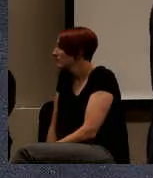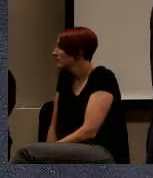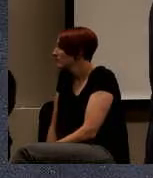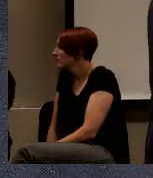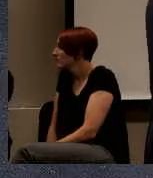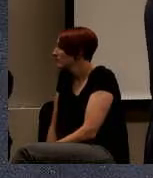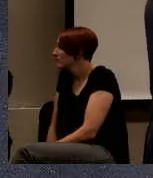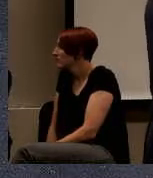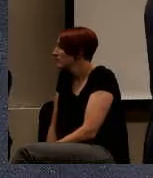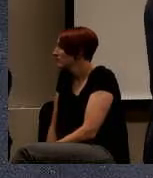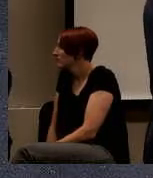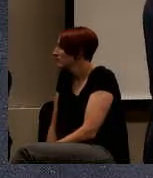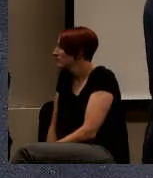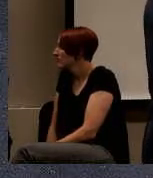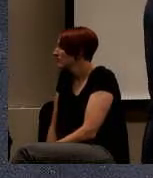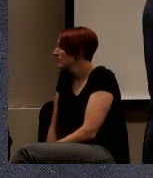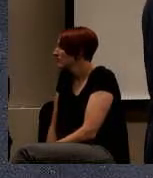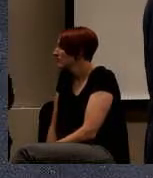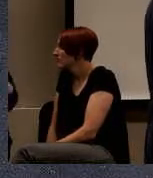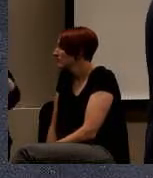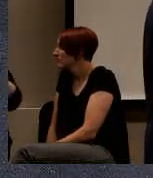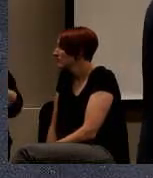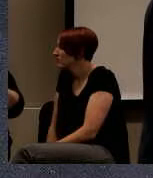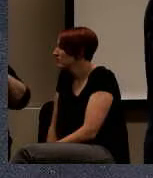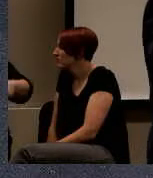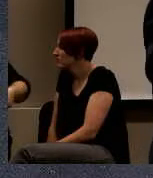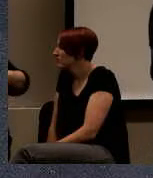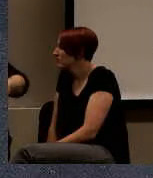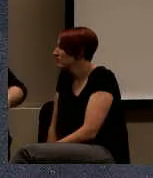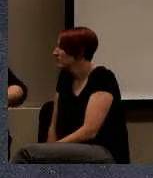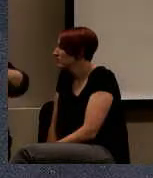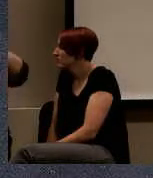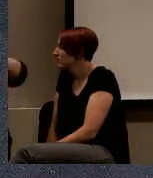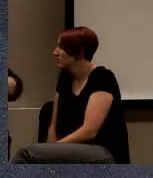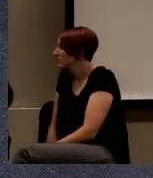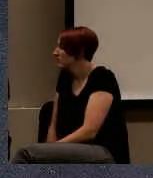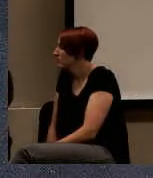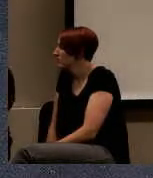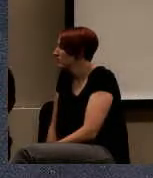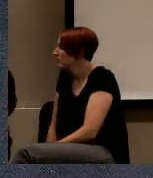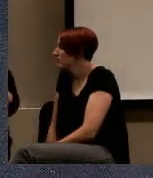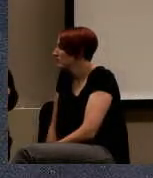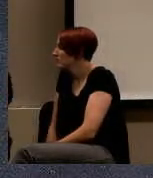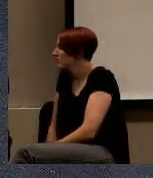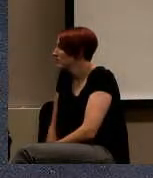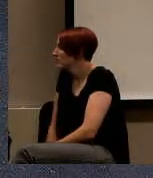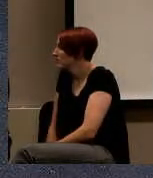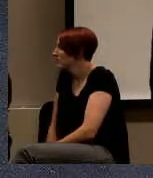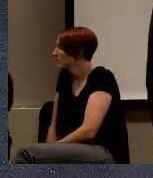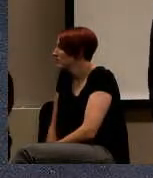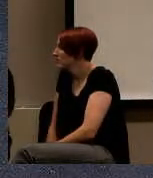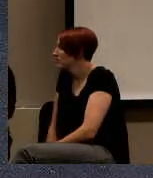Things like that. The handy bars just to help them physically get in and out of the car.